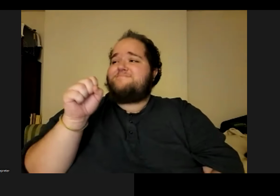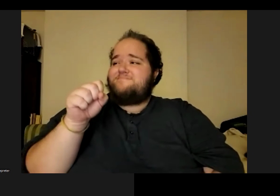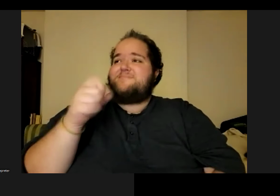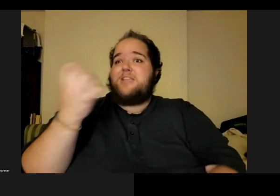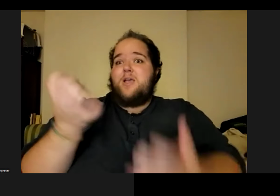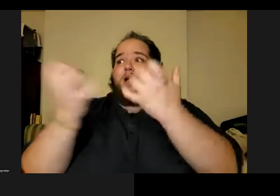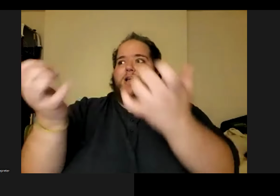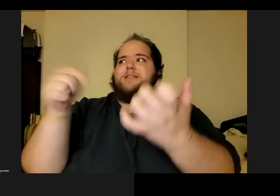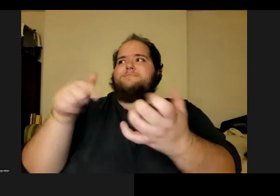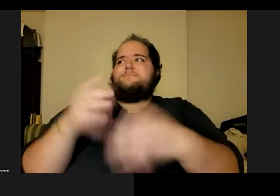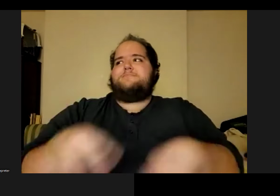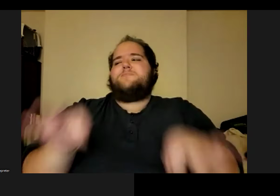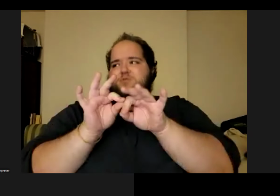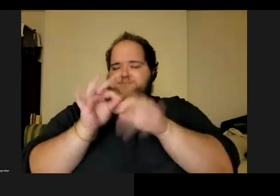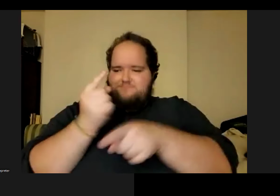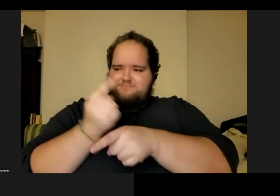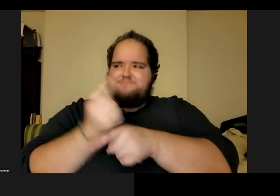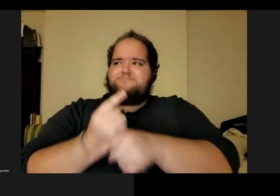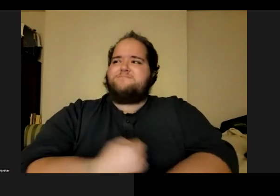important Yeah.